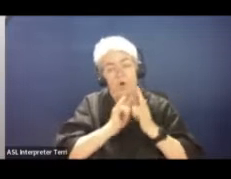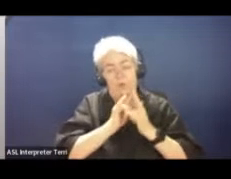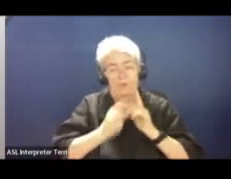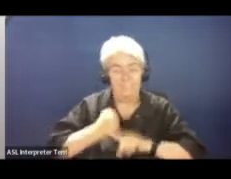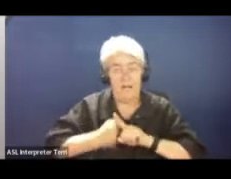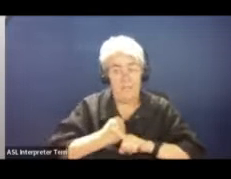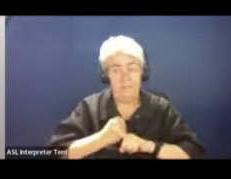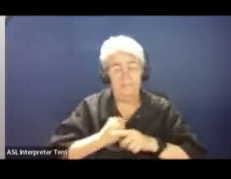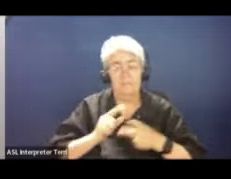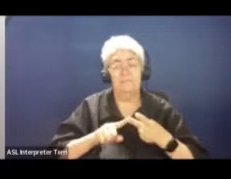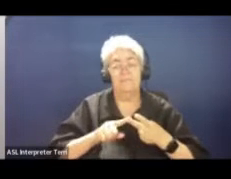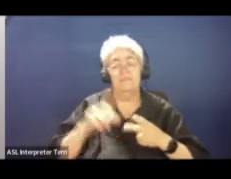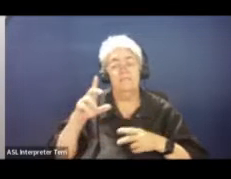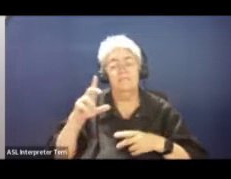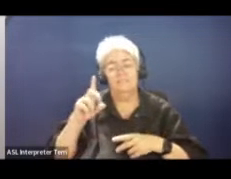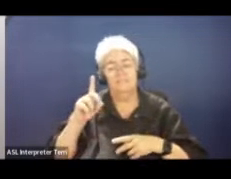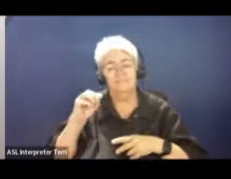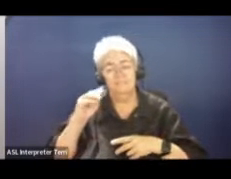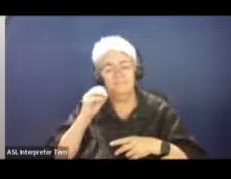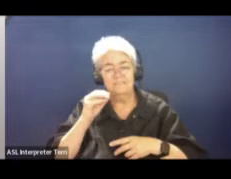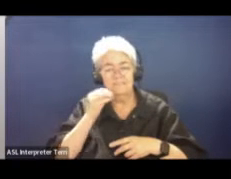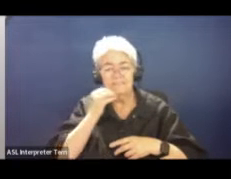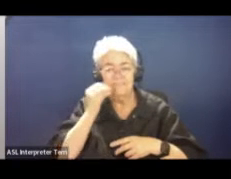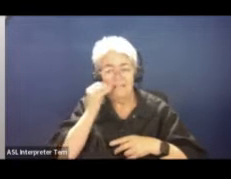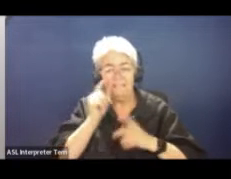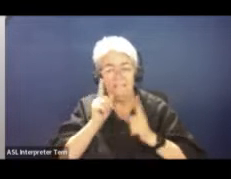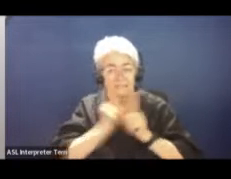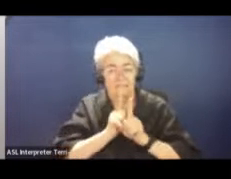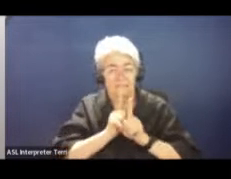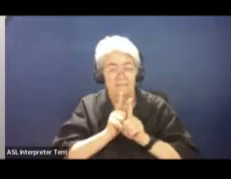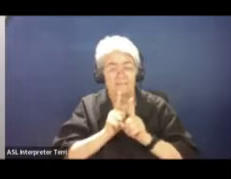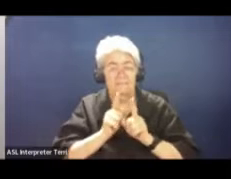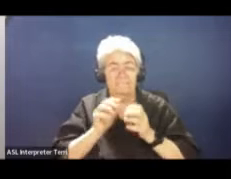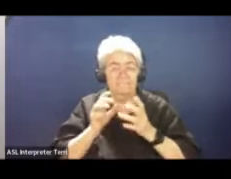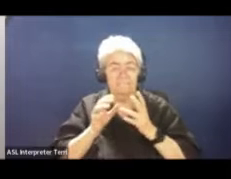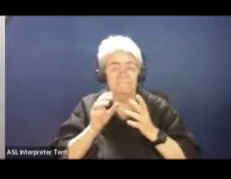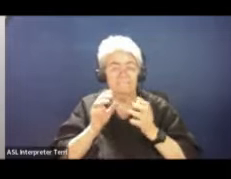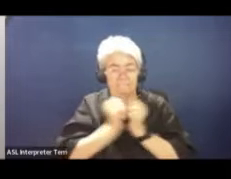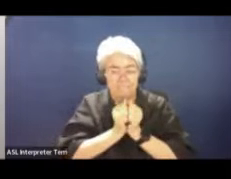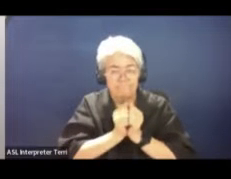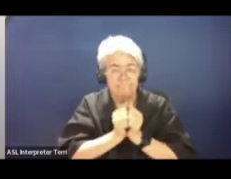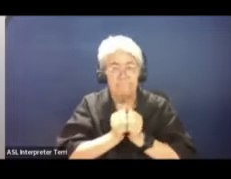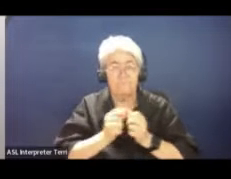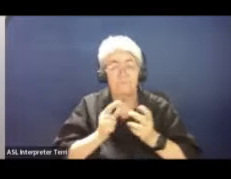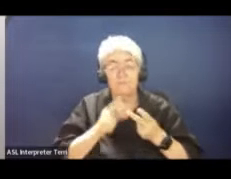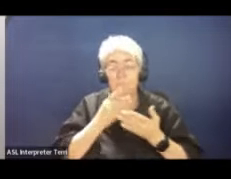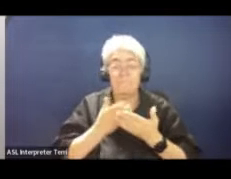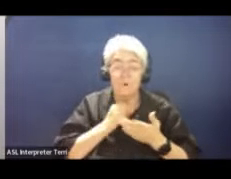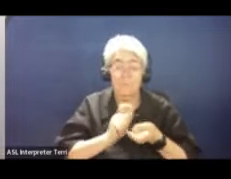that question, I give a heads up, I say, hey, these questions are going to get a little bit more intense. Just bear with me